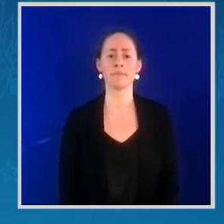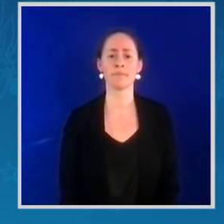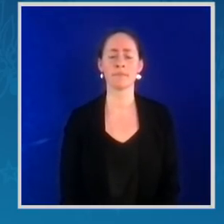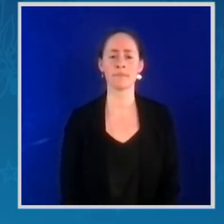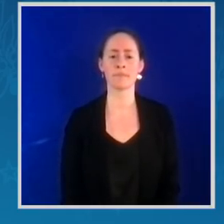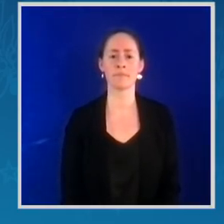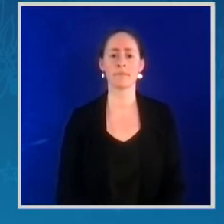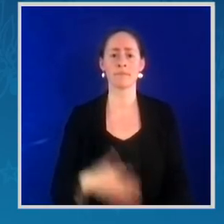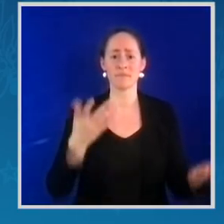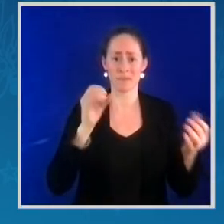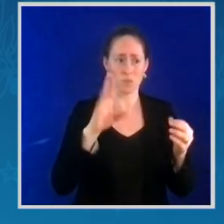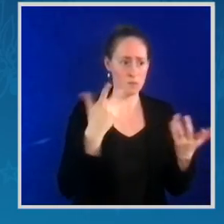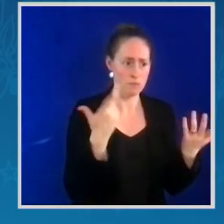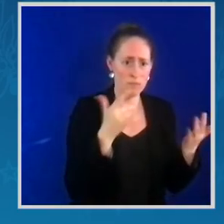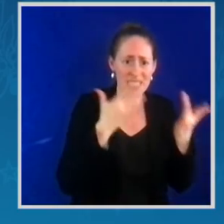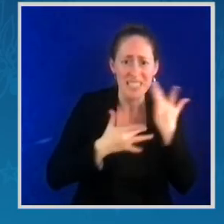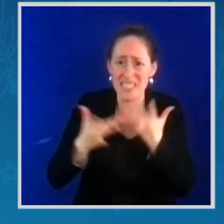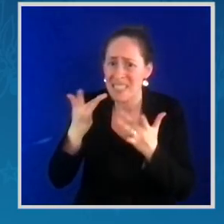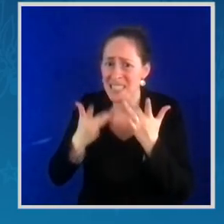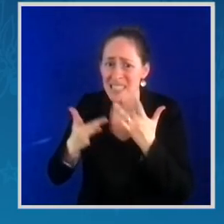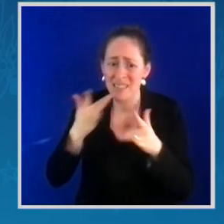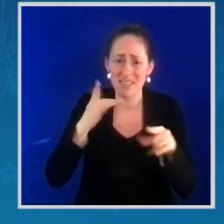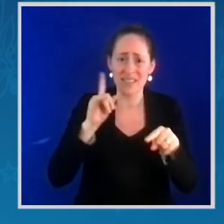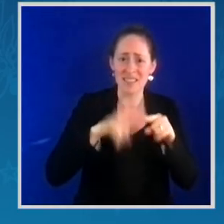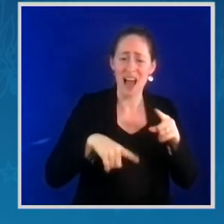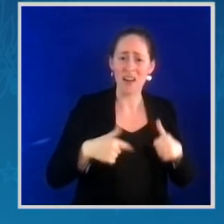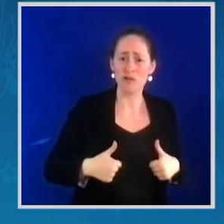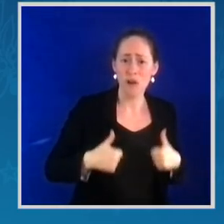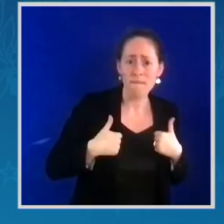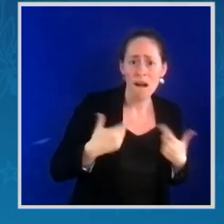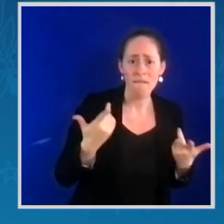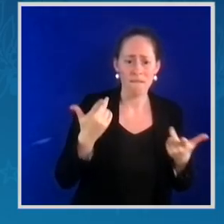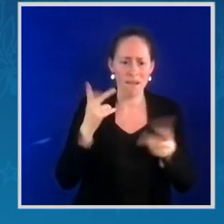and take care of their families. I work with another principle,